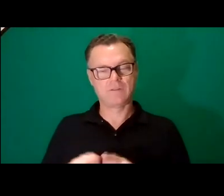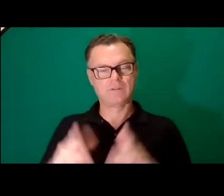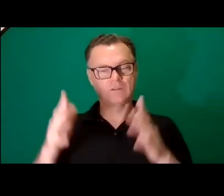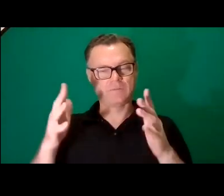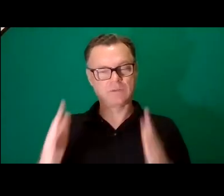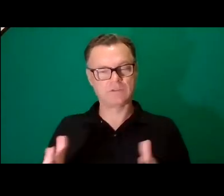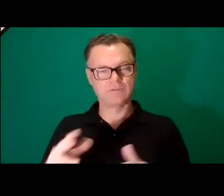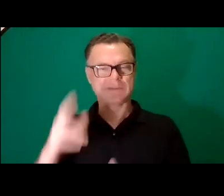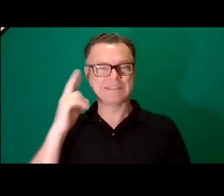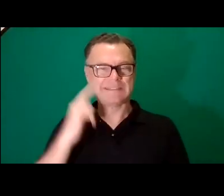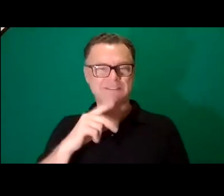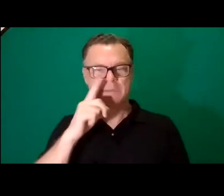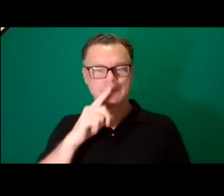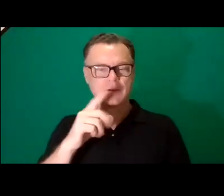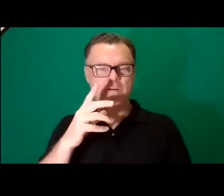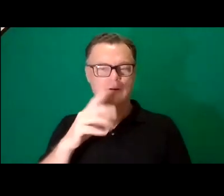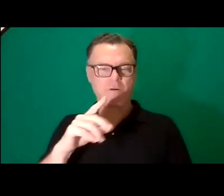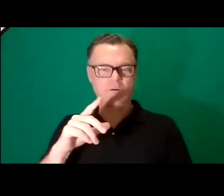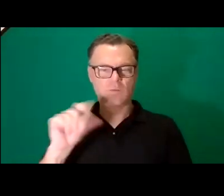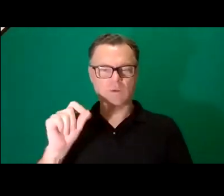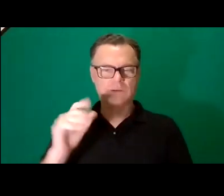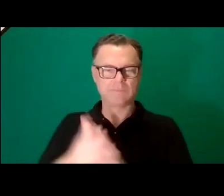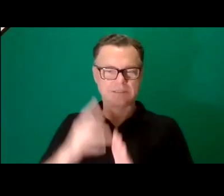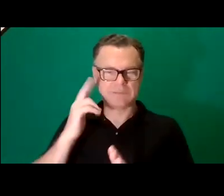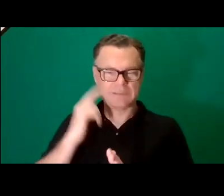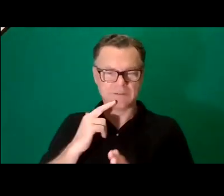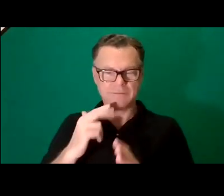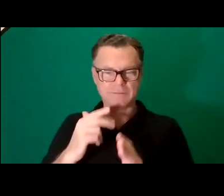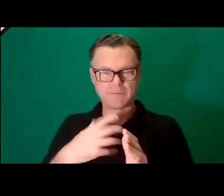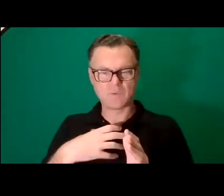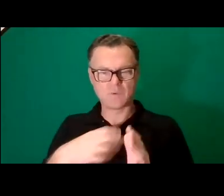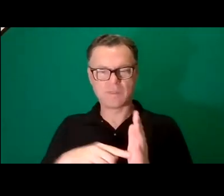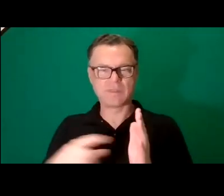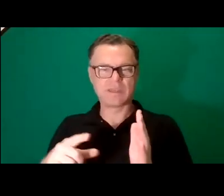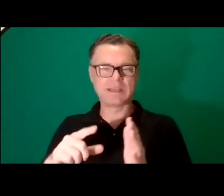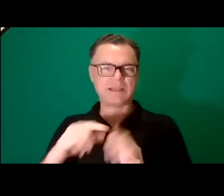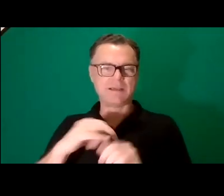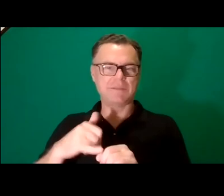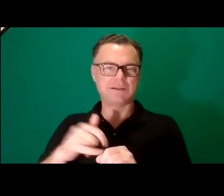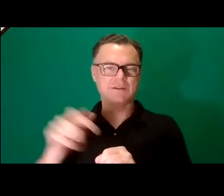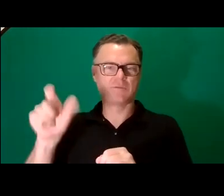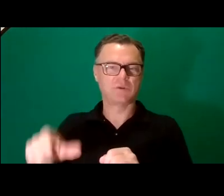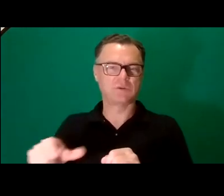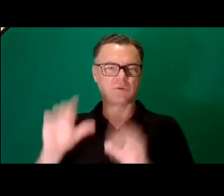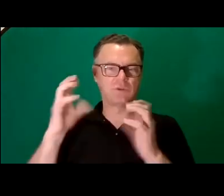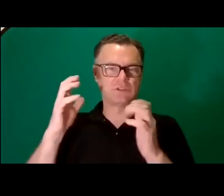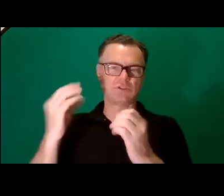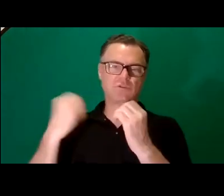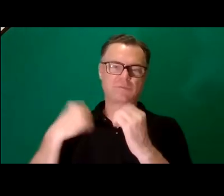about what it means to be deaf; more so than from any medical person or audiologist. Real